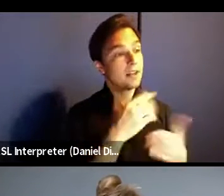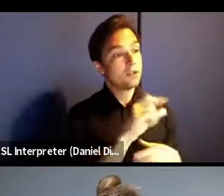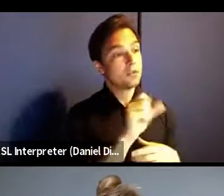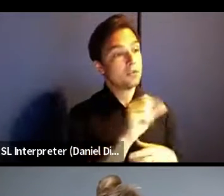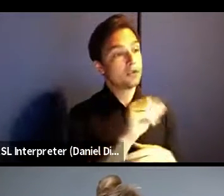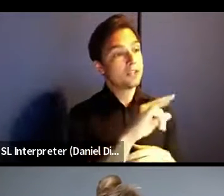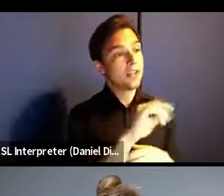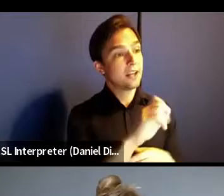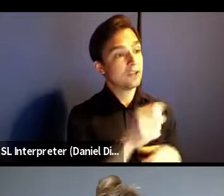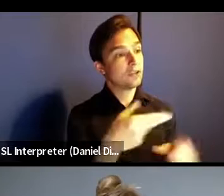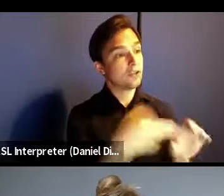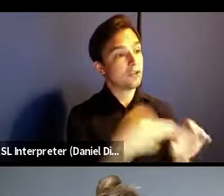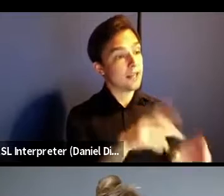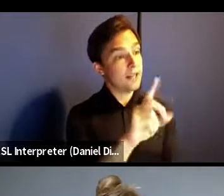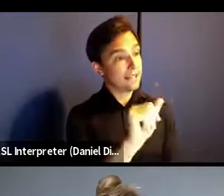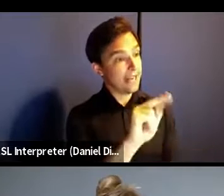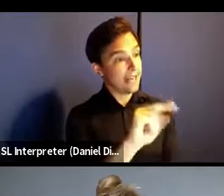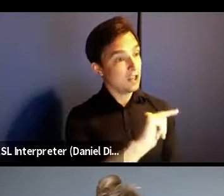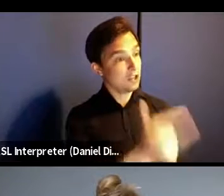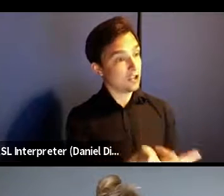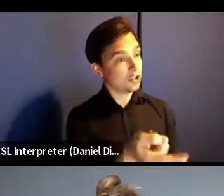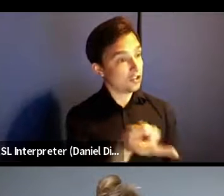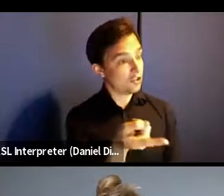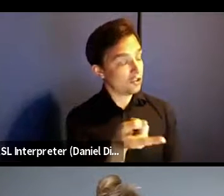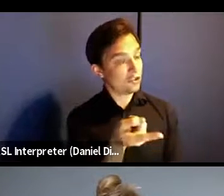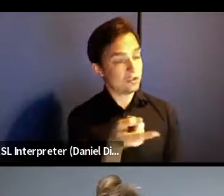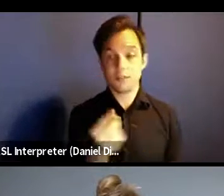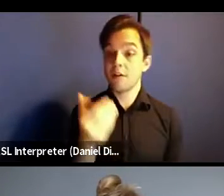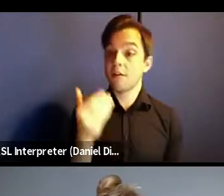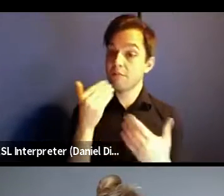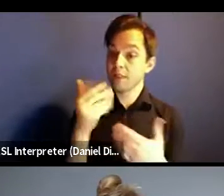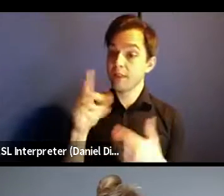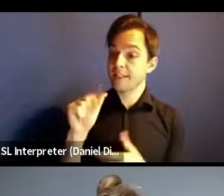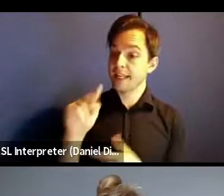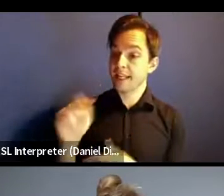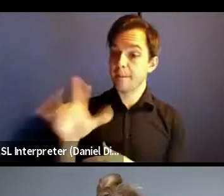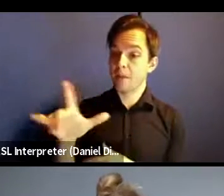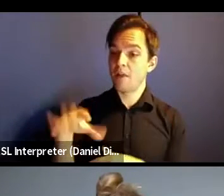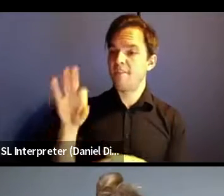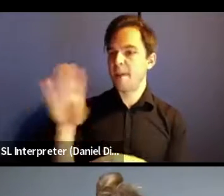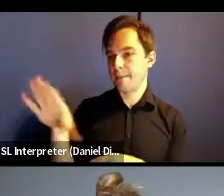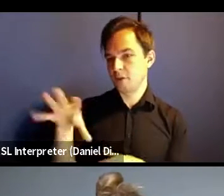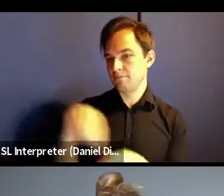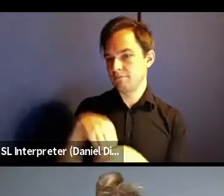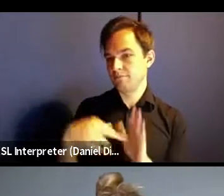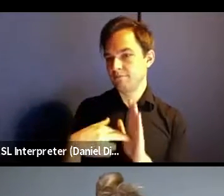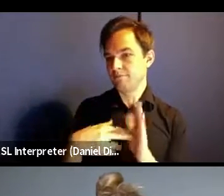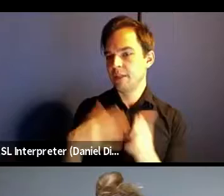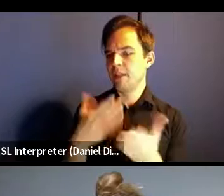Dan you wanna go next? Thank you, I'm Dan Ball of Facebook. Thanks for the opportunity to be here today.